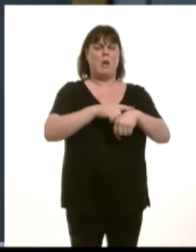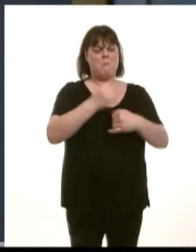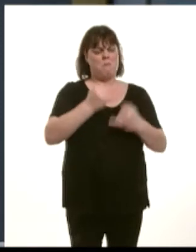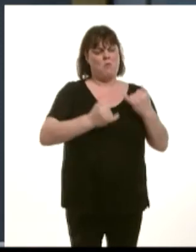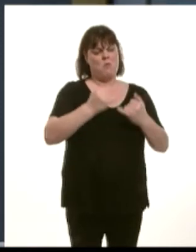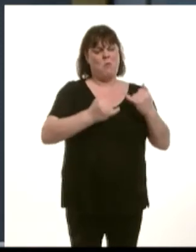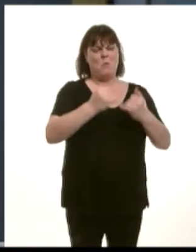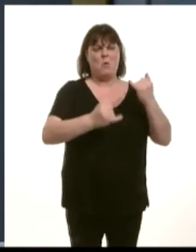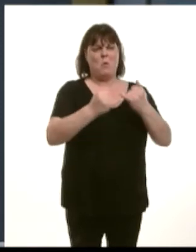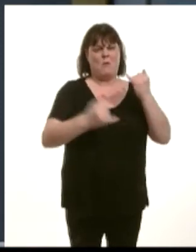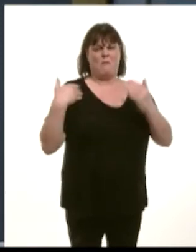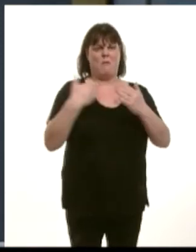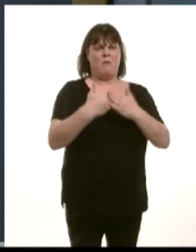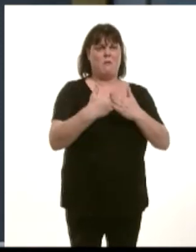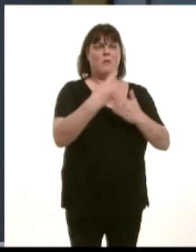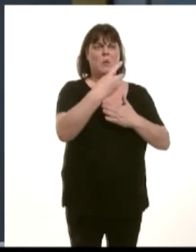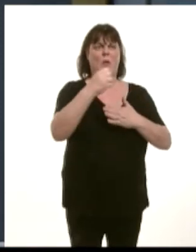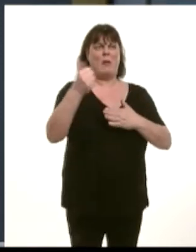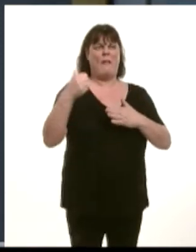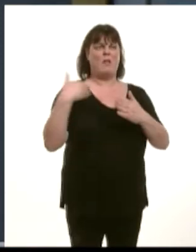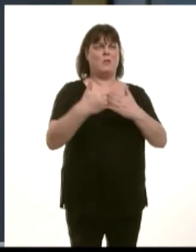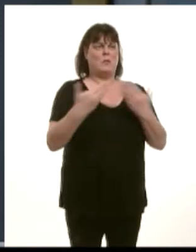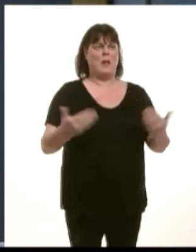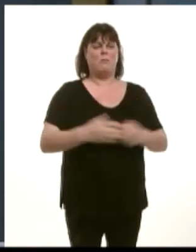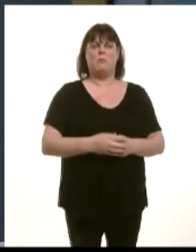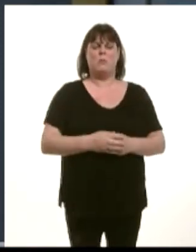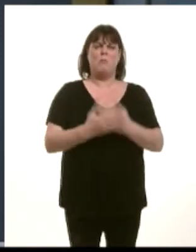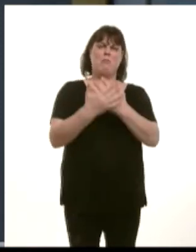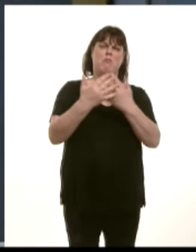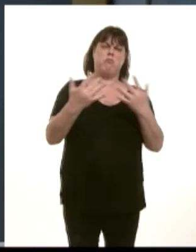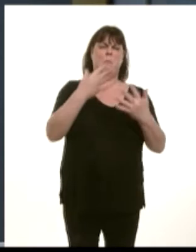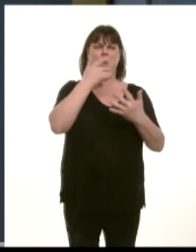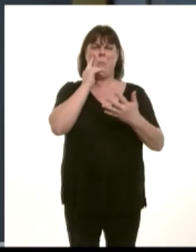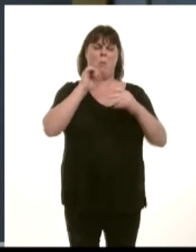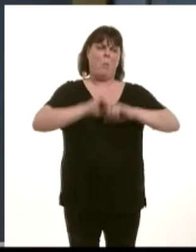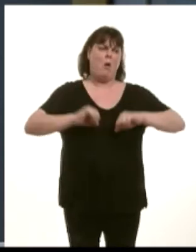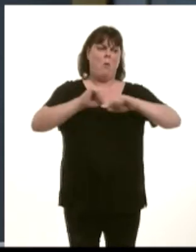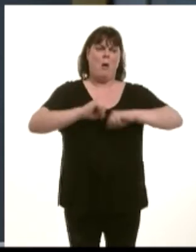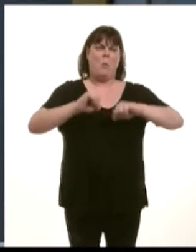One in seven people are on waiting lists for treatment, and patients are denied access